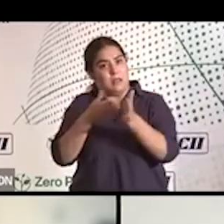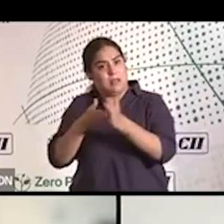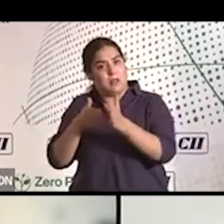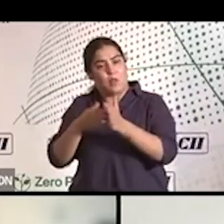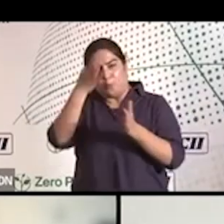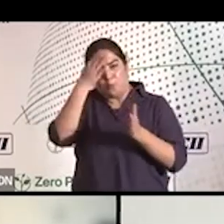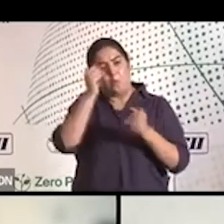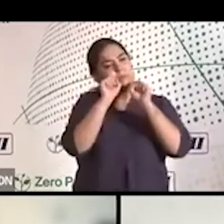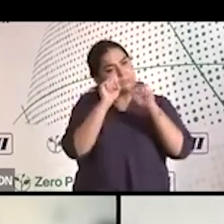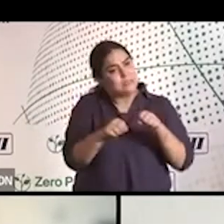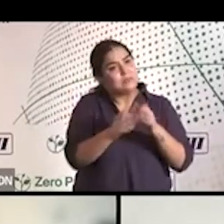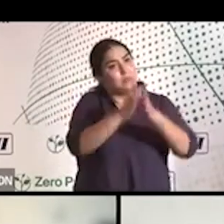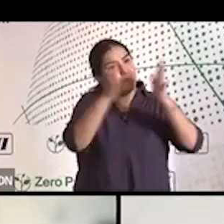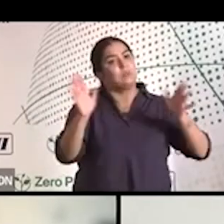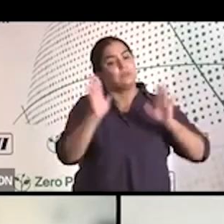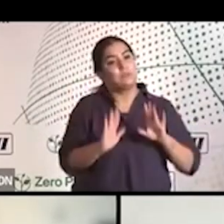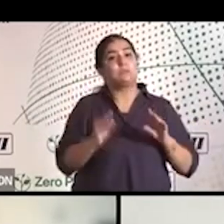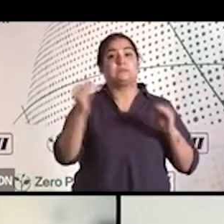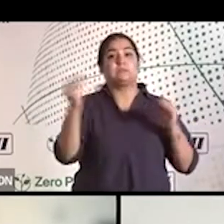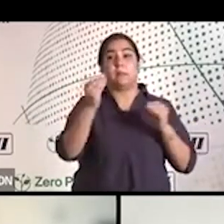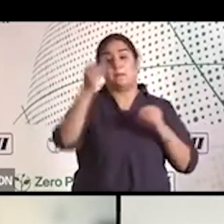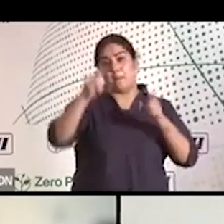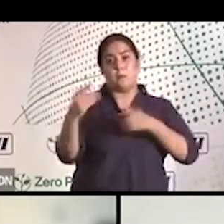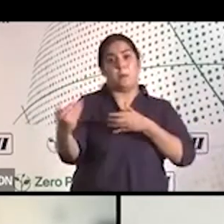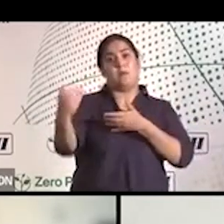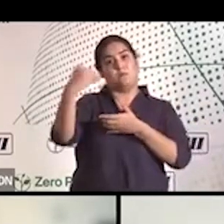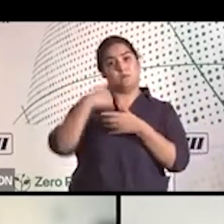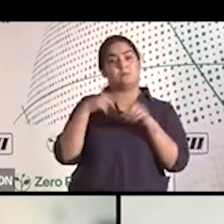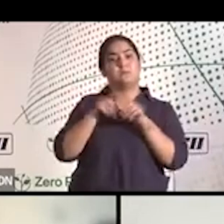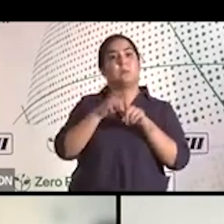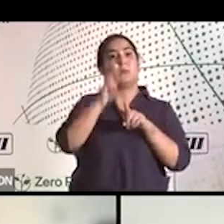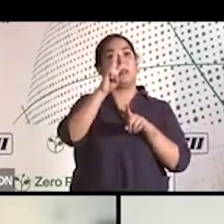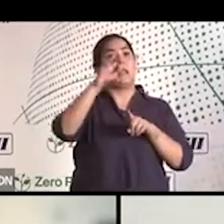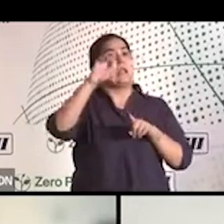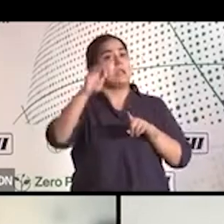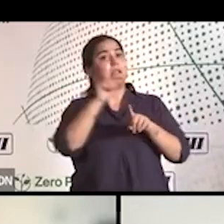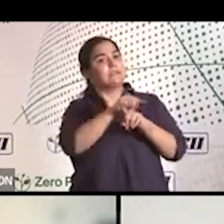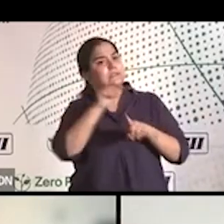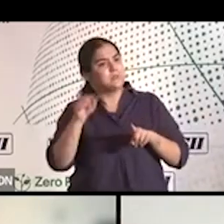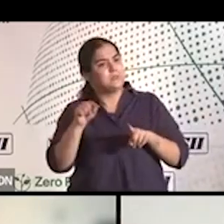At times people come with with 39% disability.